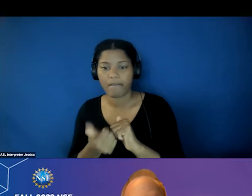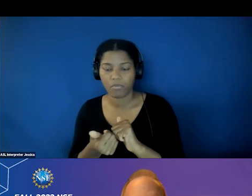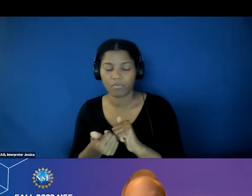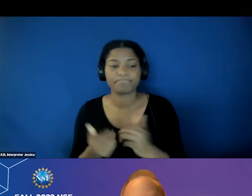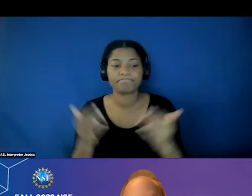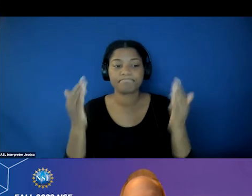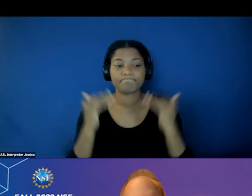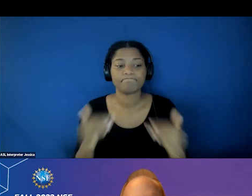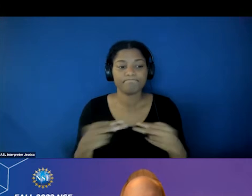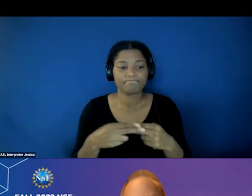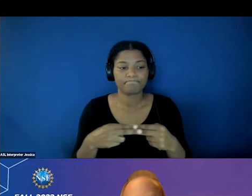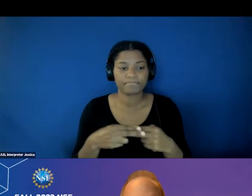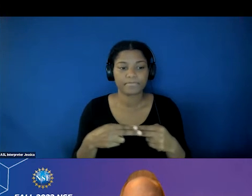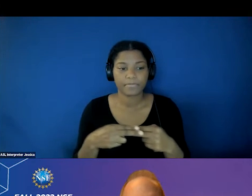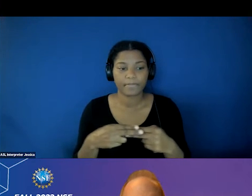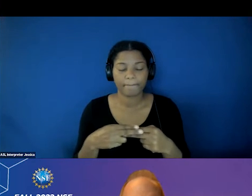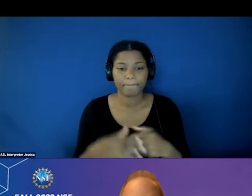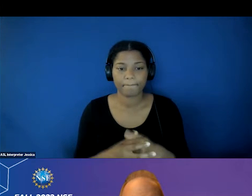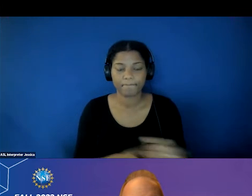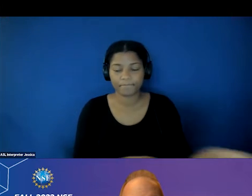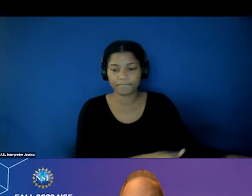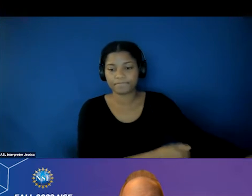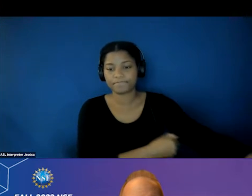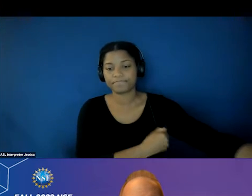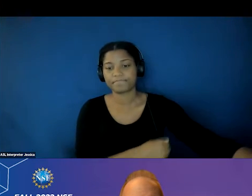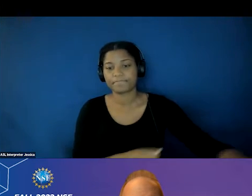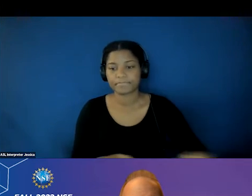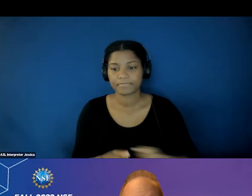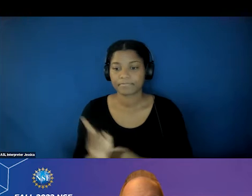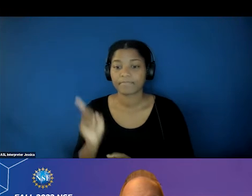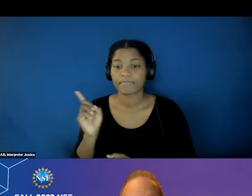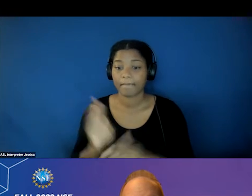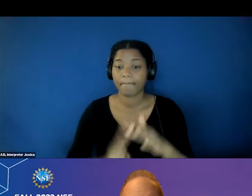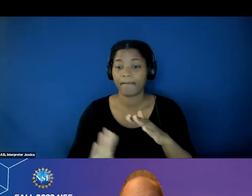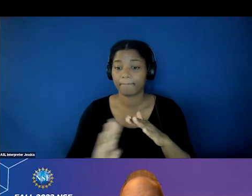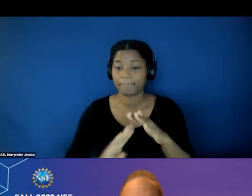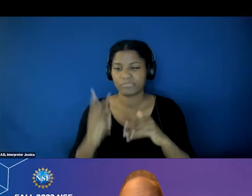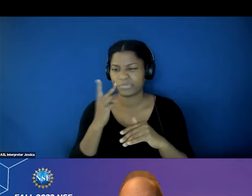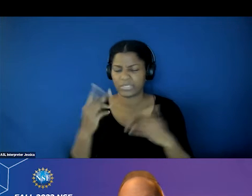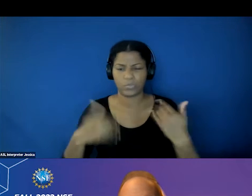And just a few more, because as is mentioned here at the bottom, there's a vast range of possible approaches,